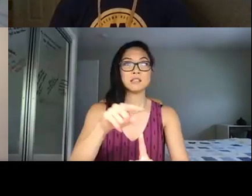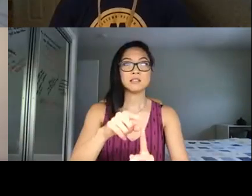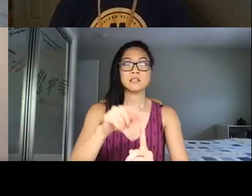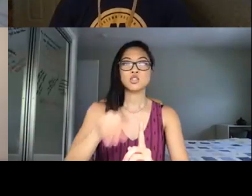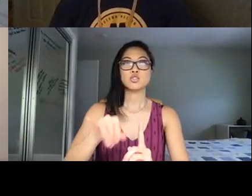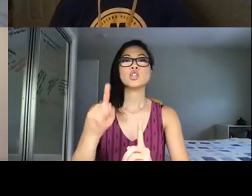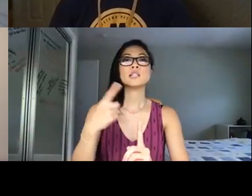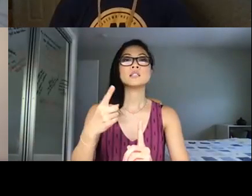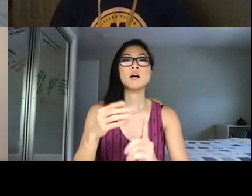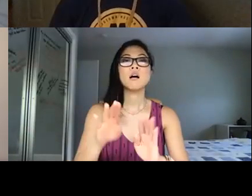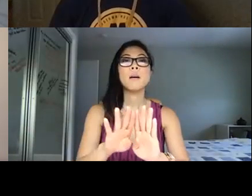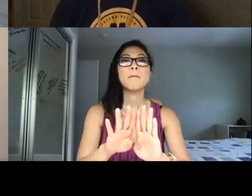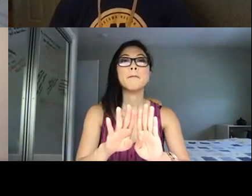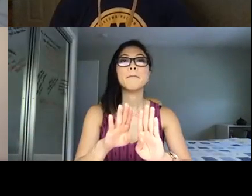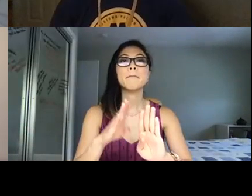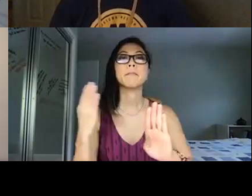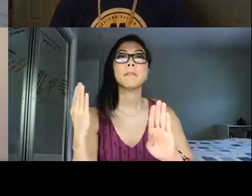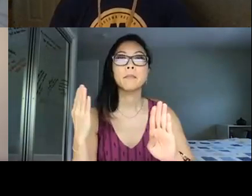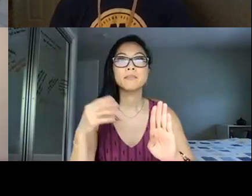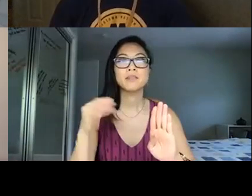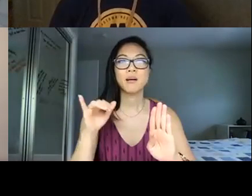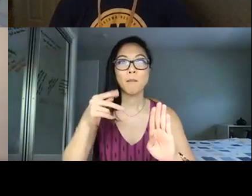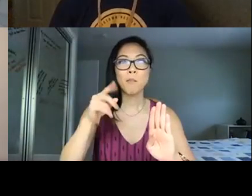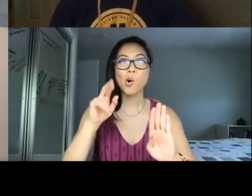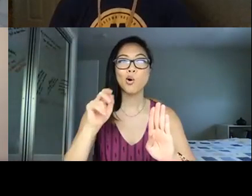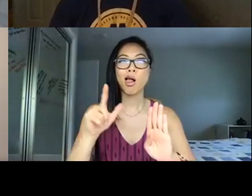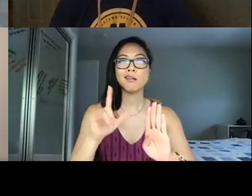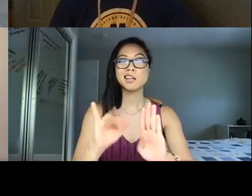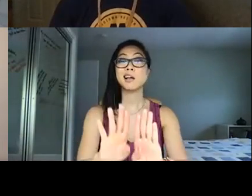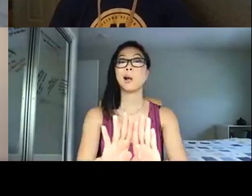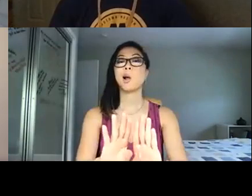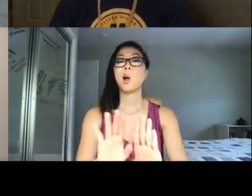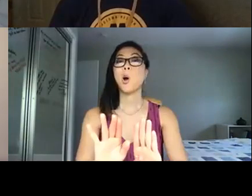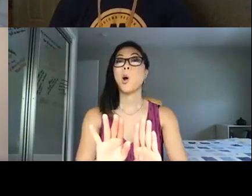here in terms of revealing or opening what's going